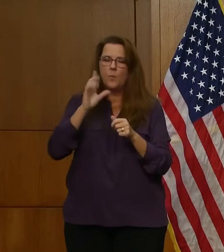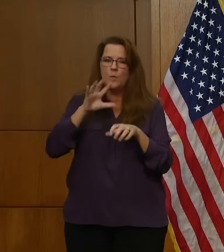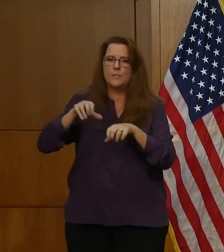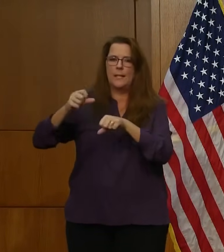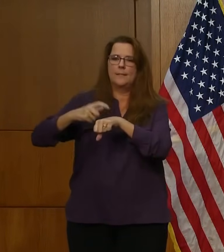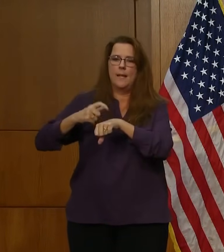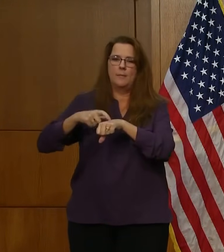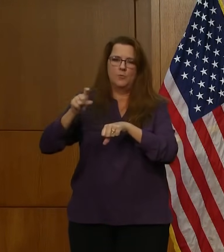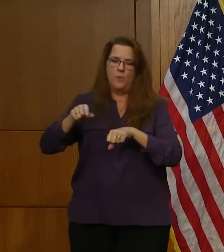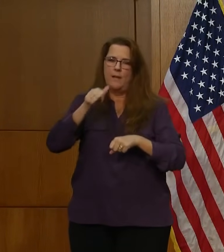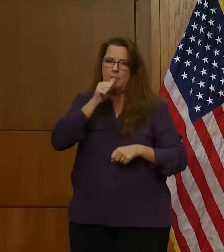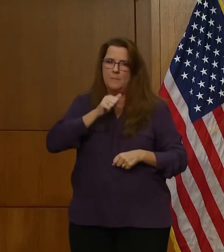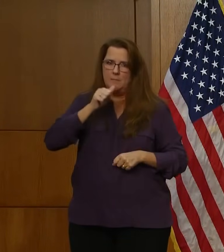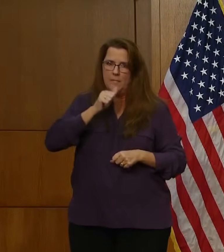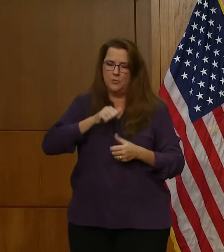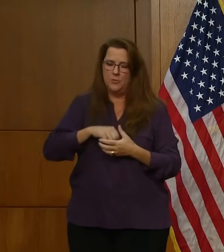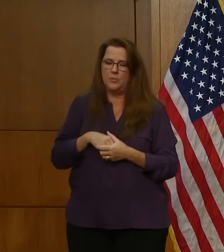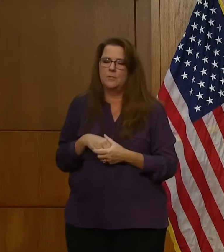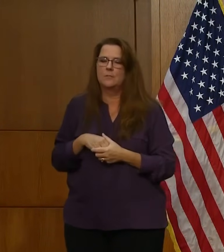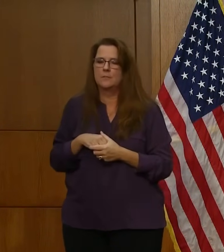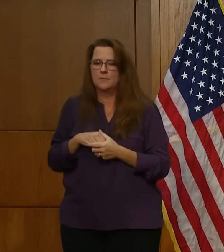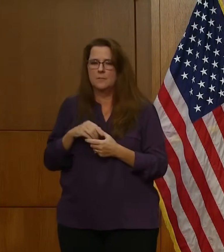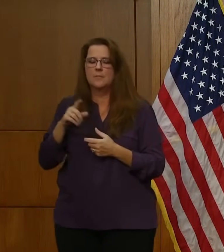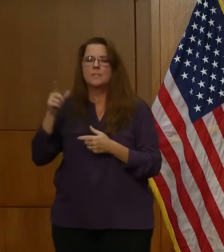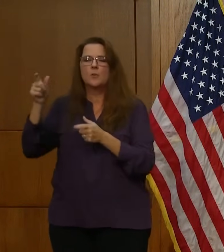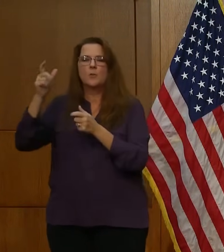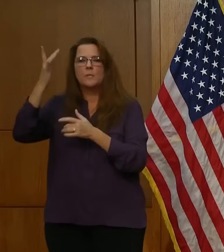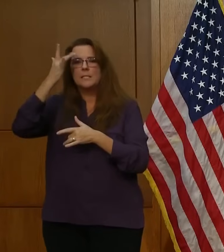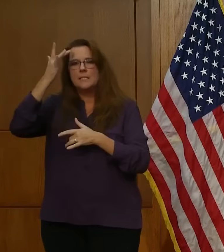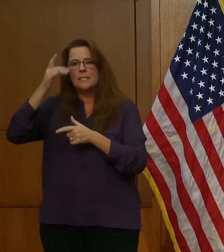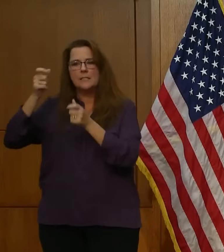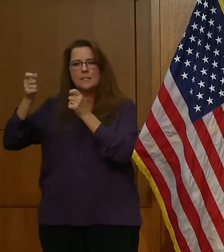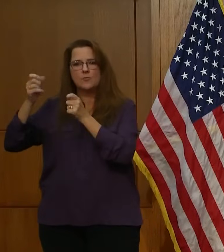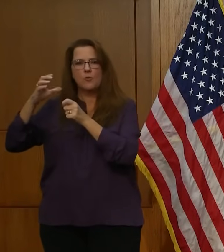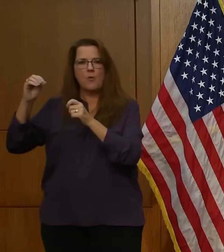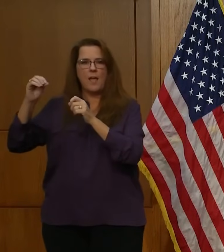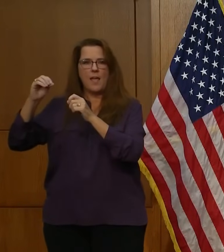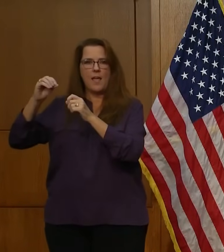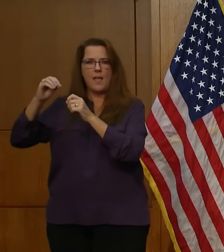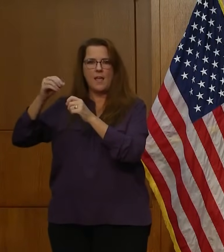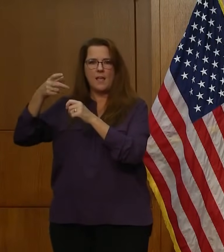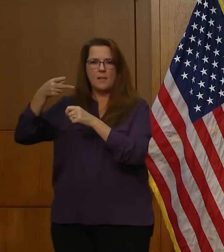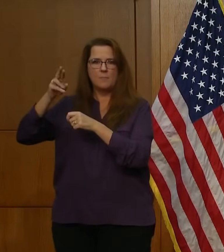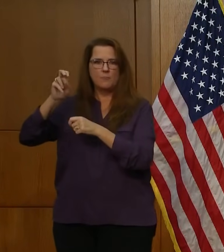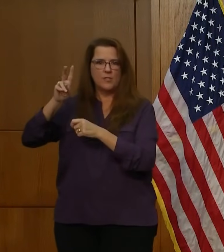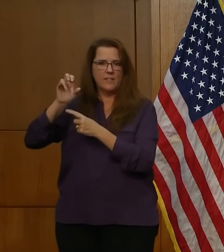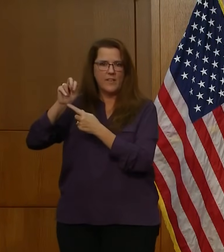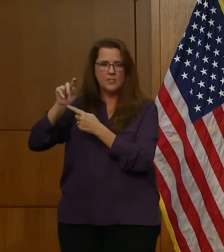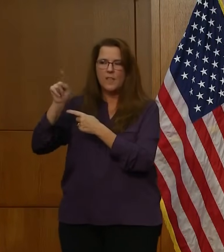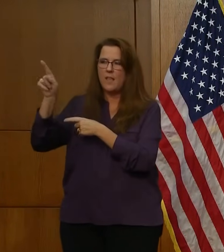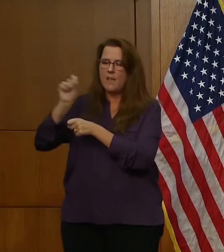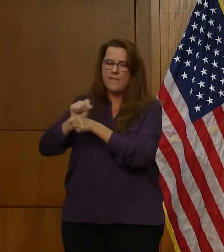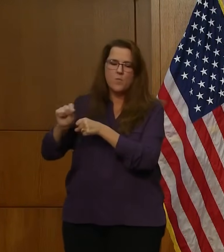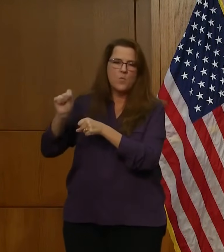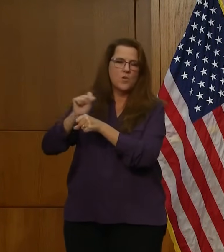TIME. SO WE ALL NEED TO BE PATIENT. THE FEDERAL CENTERS